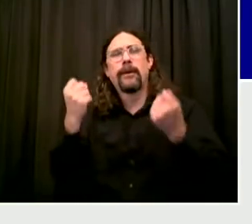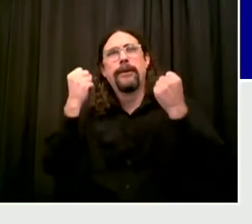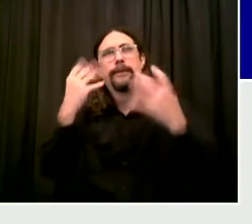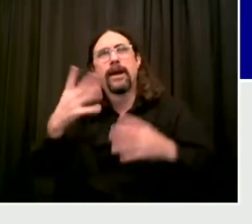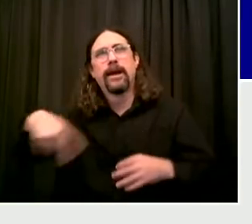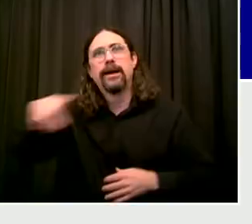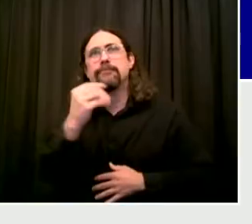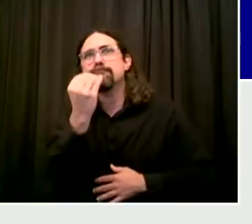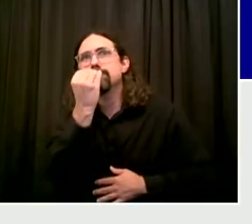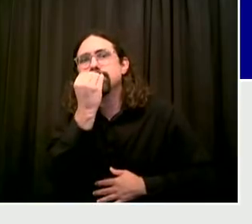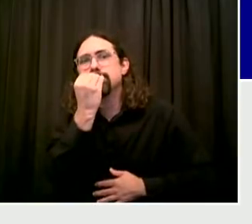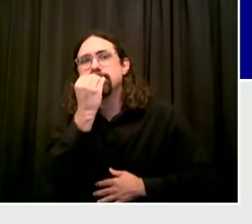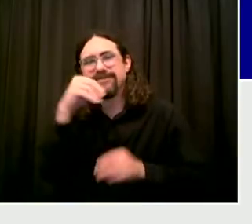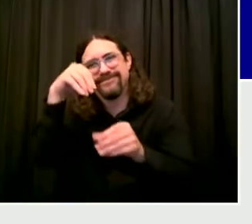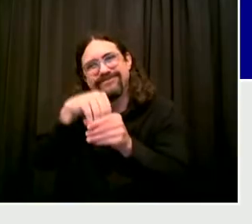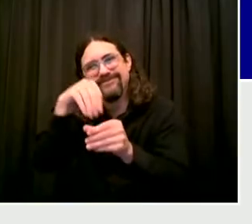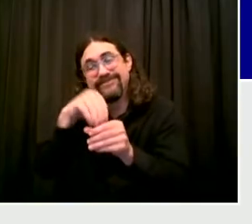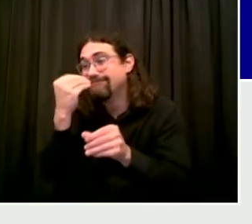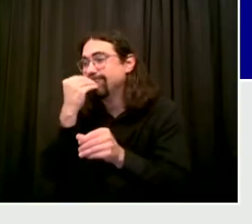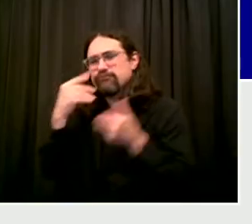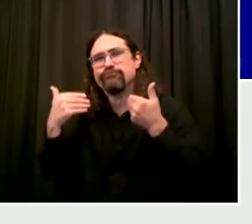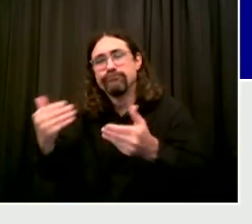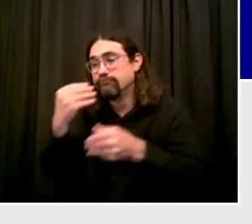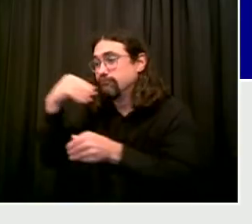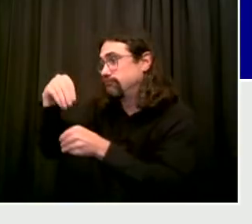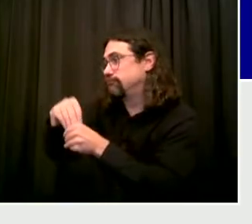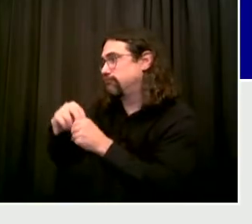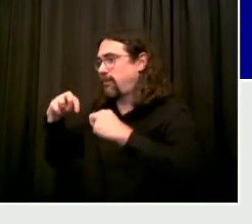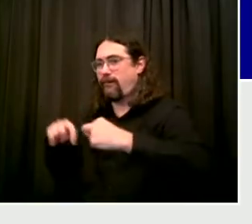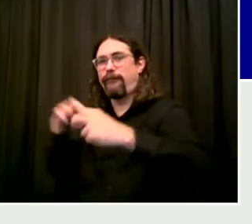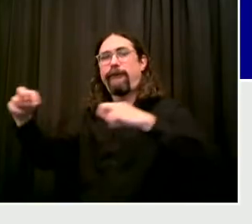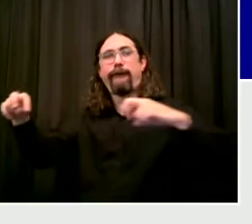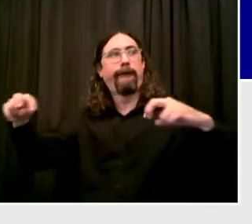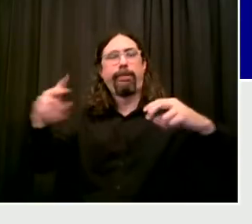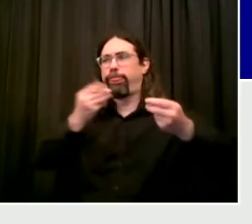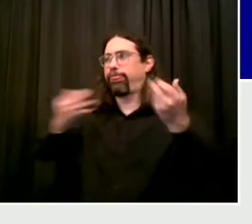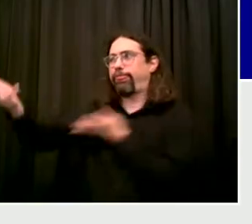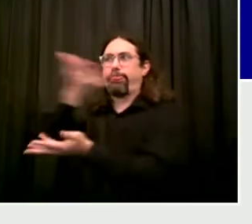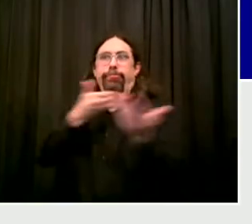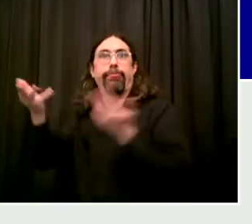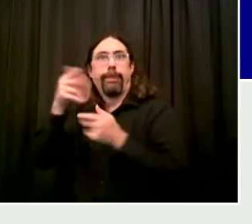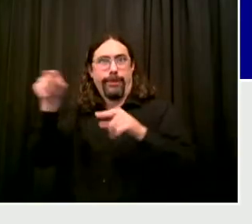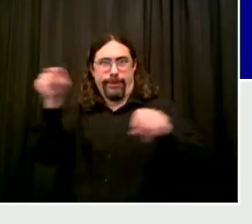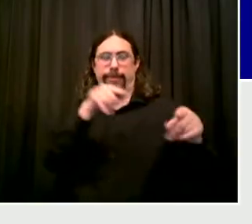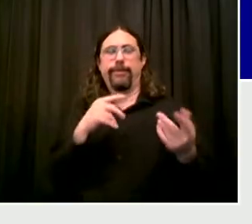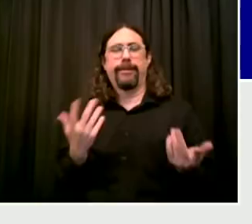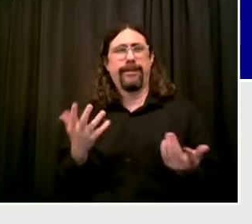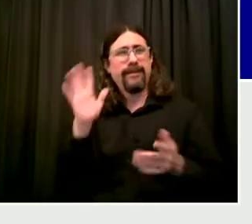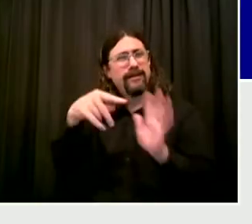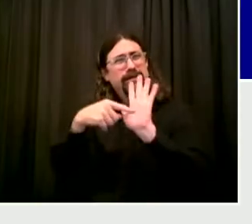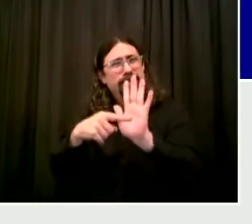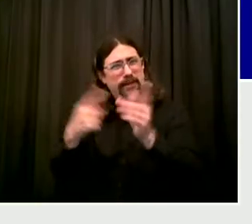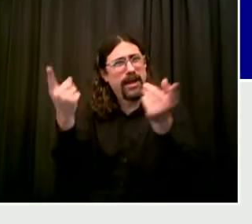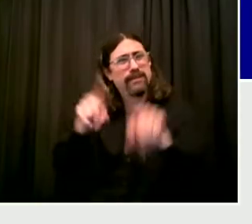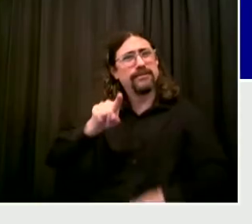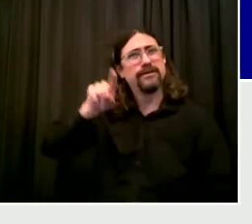INFECTIONS IN FLORIDA, THEY HAVE SEEN SOME NUMBERS OF CASES AND CLUSTERS ARE BEING SEEN TRAKCED TO BARS AND RESTAURANTS